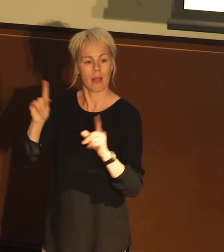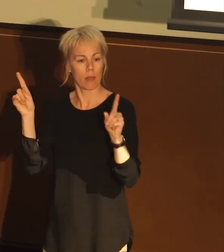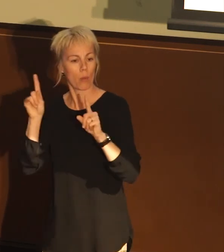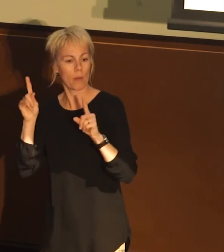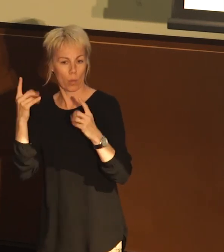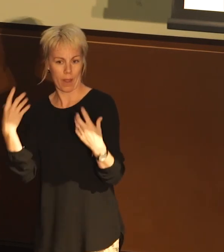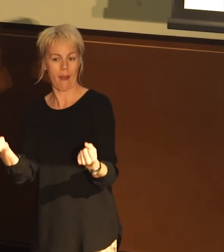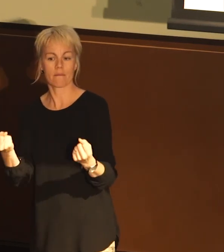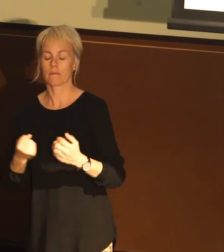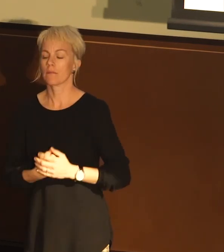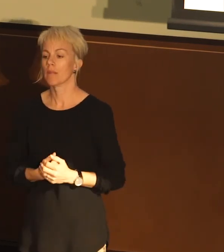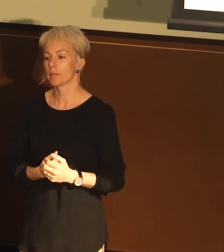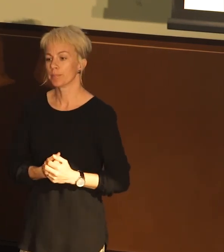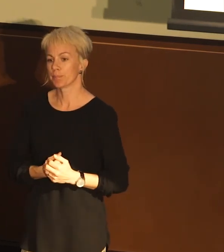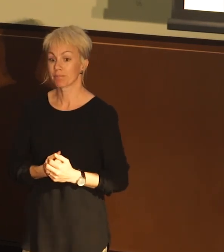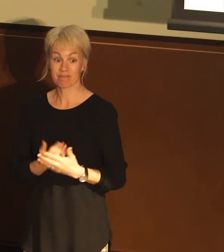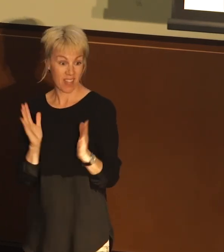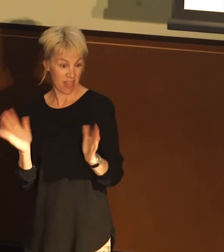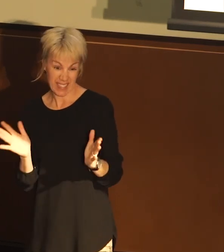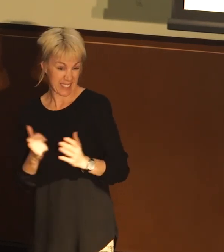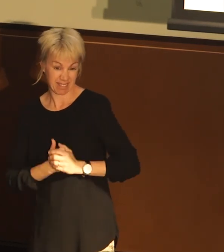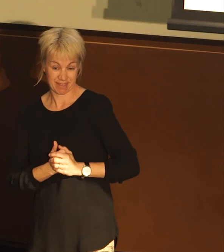And that's me.